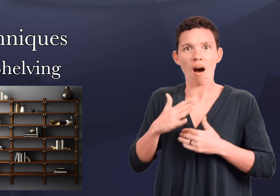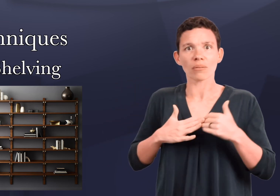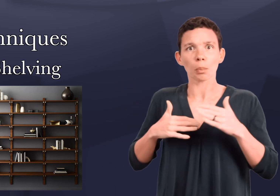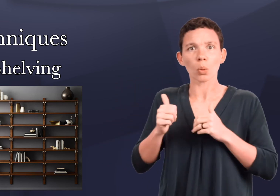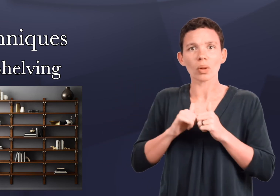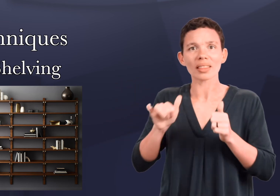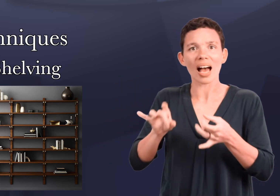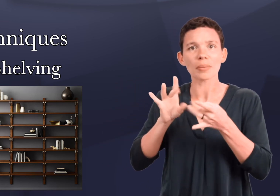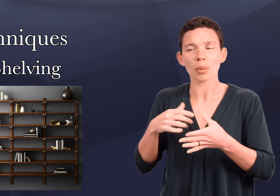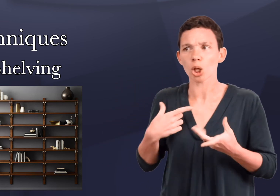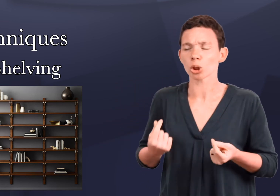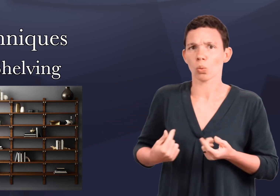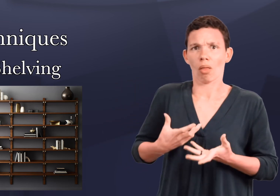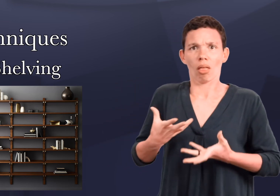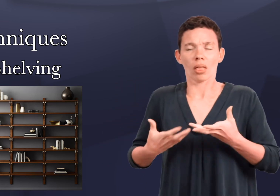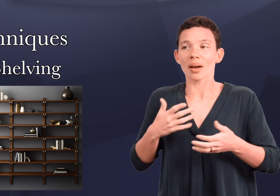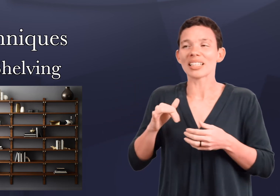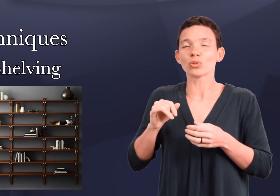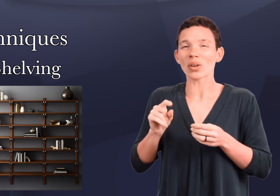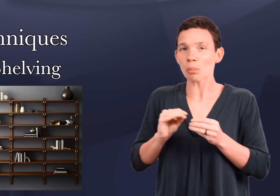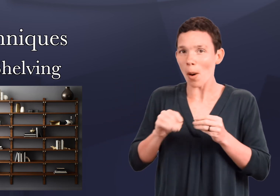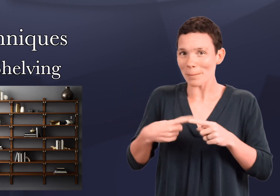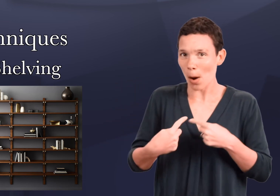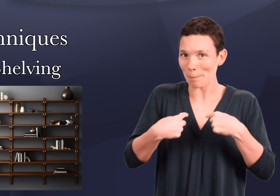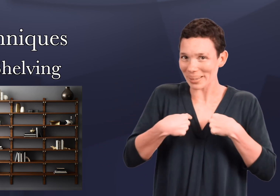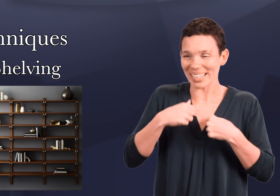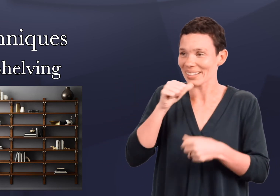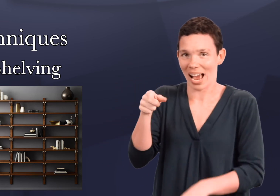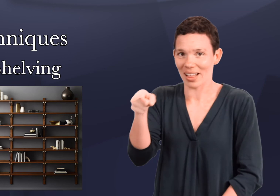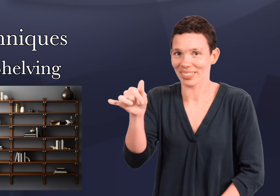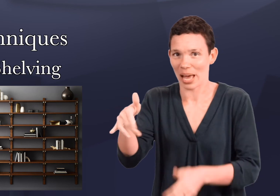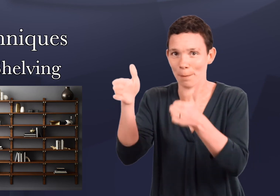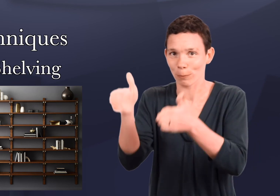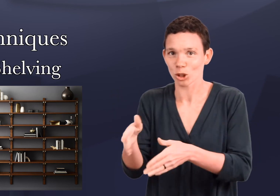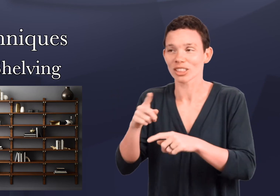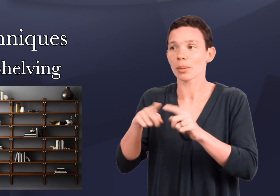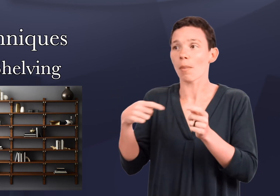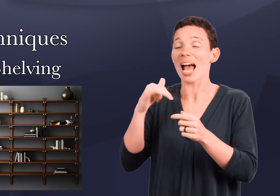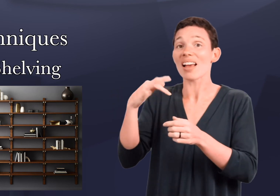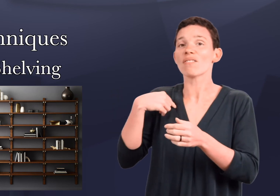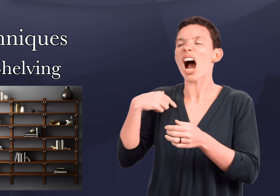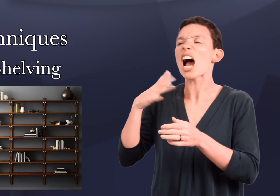I thought I was doing just fine until that person gave me feedback. I immediately became uncomfortable.